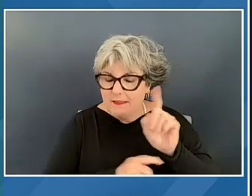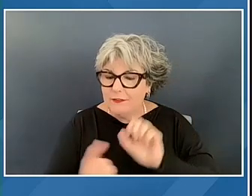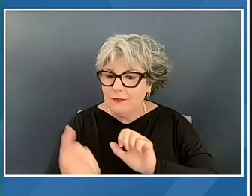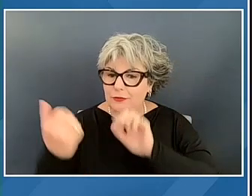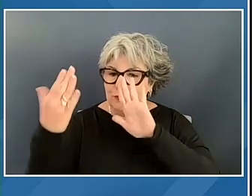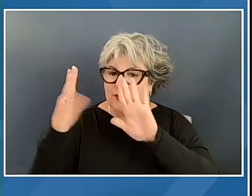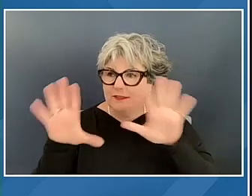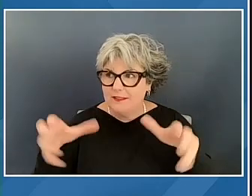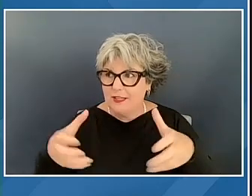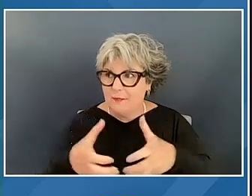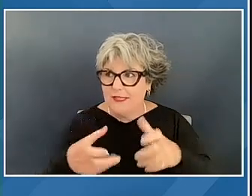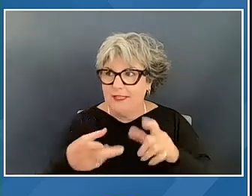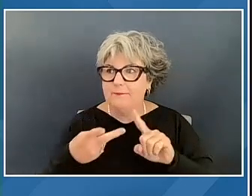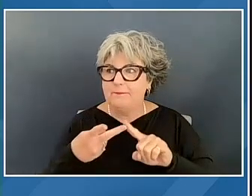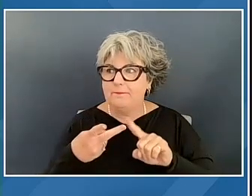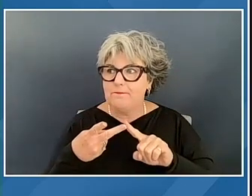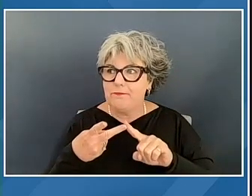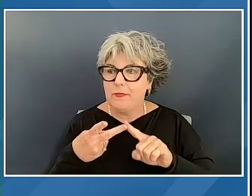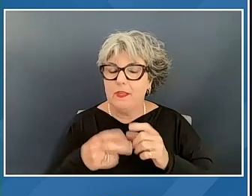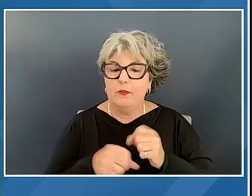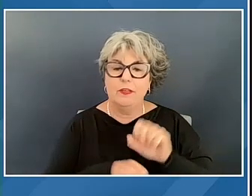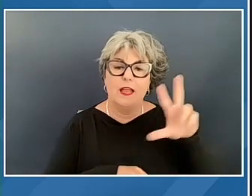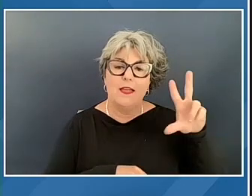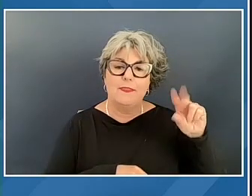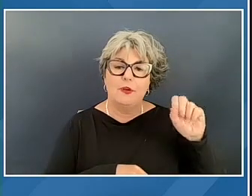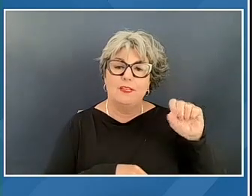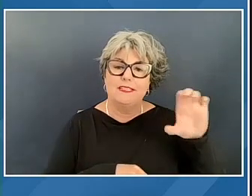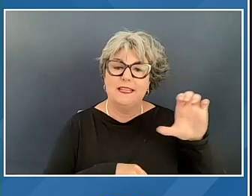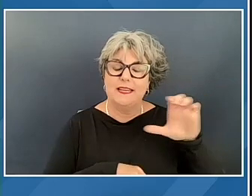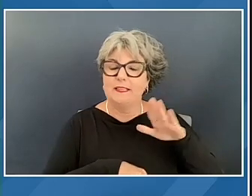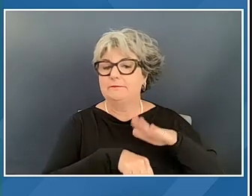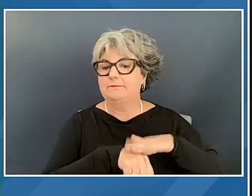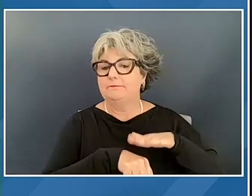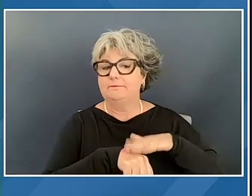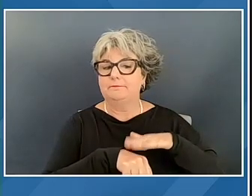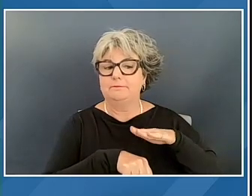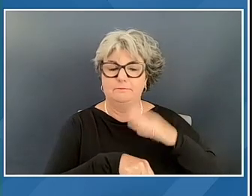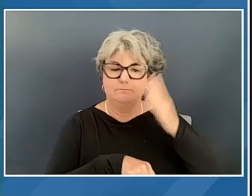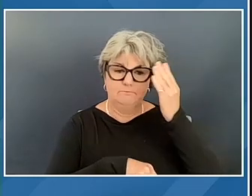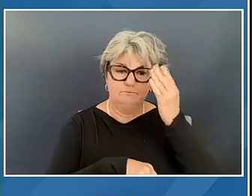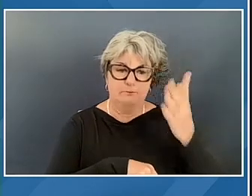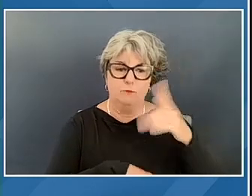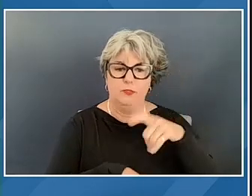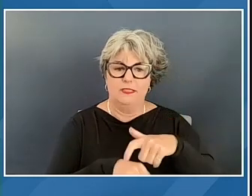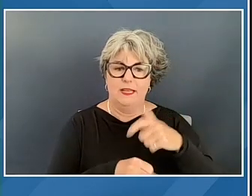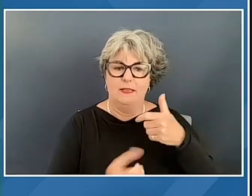You will receive a 30-second verbal notice when your time is about to expire, and